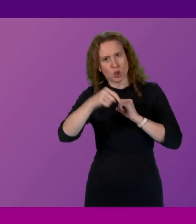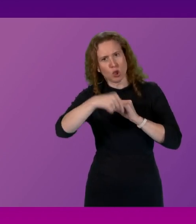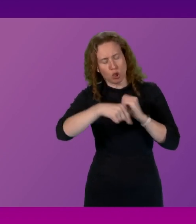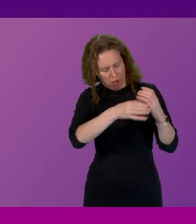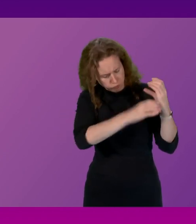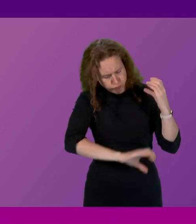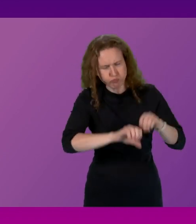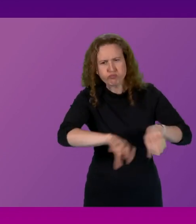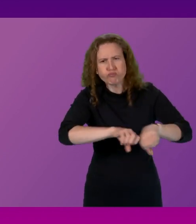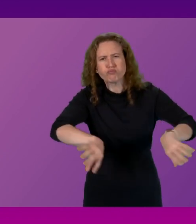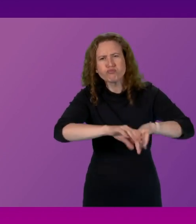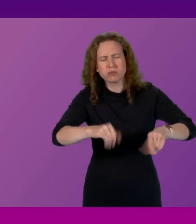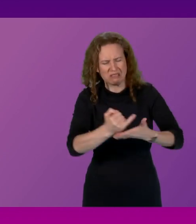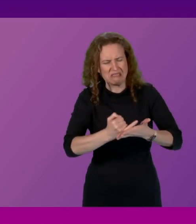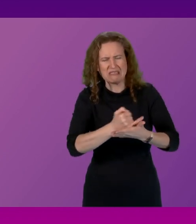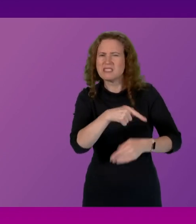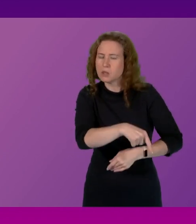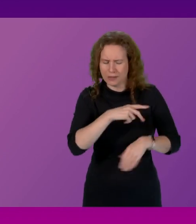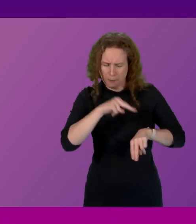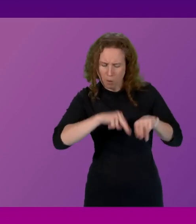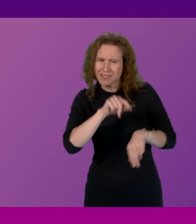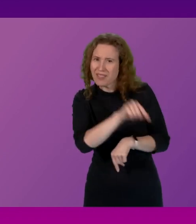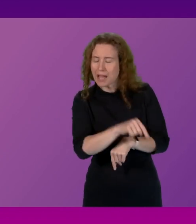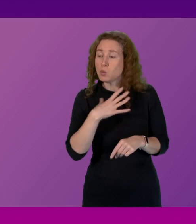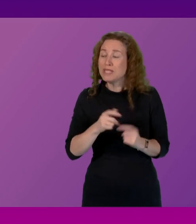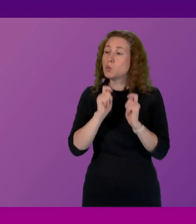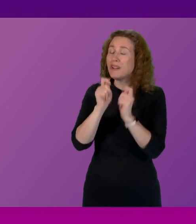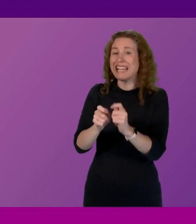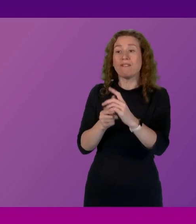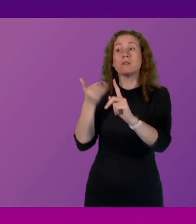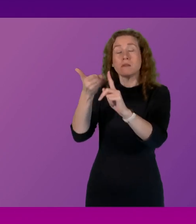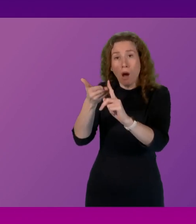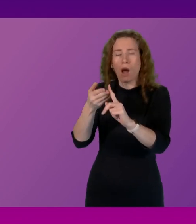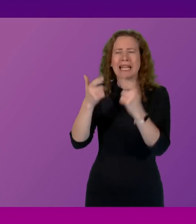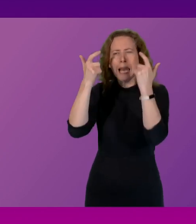will he set legally binding targets to end sewage dumping?